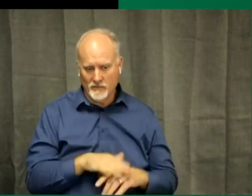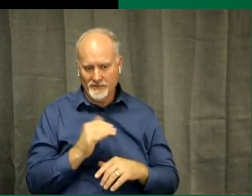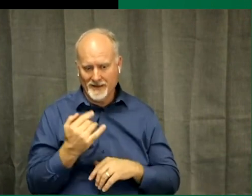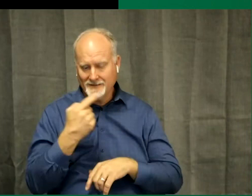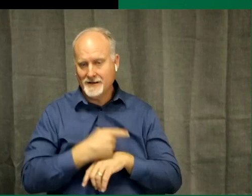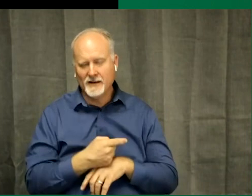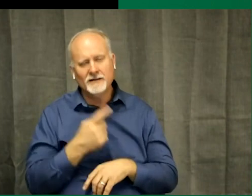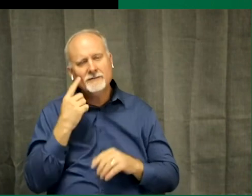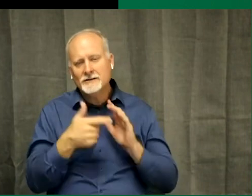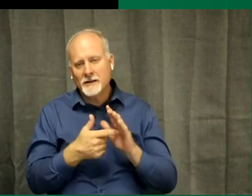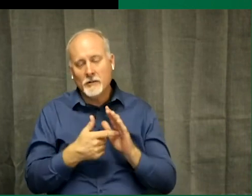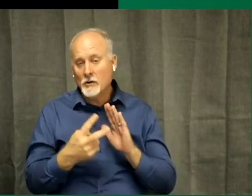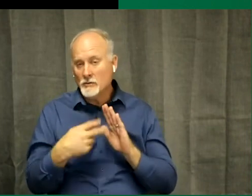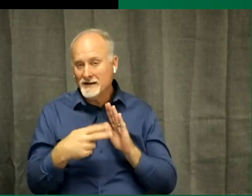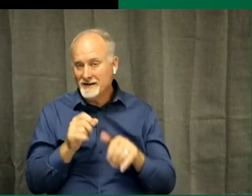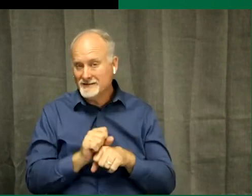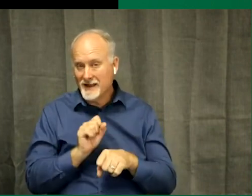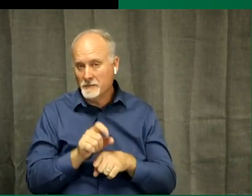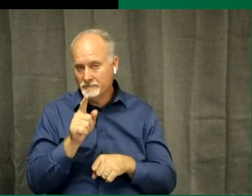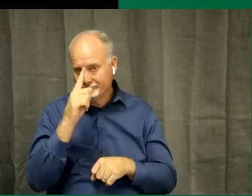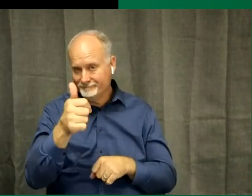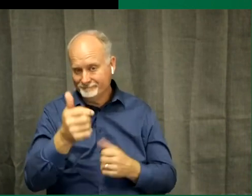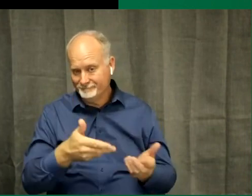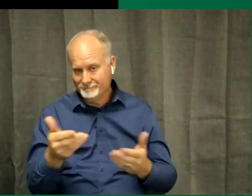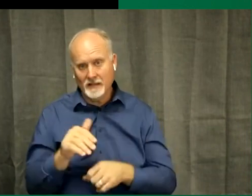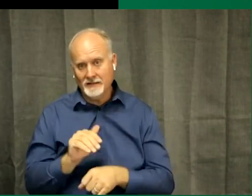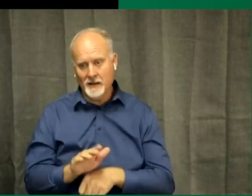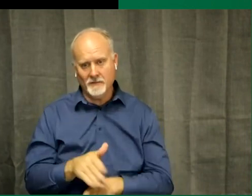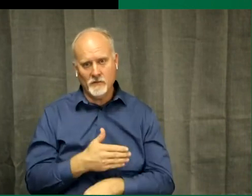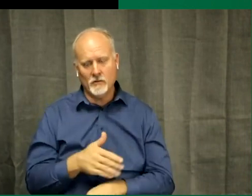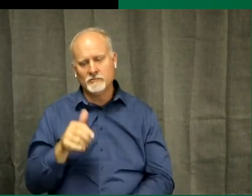example a reading assignment that you could do the night before so that you would have the entire day